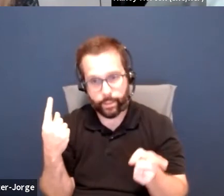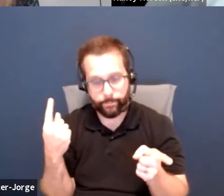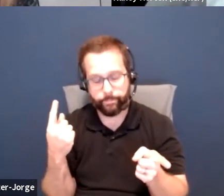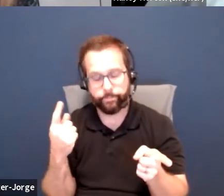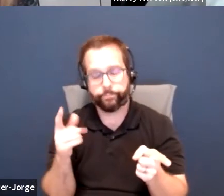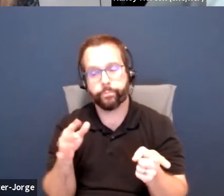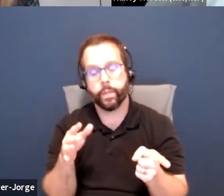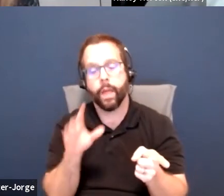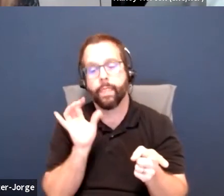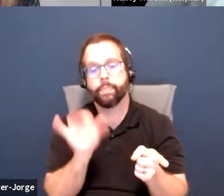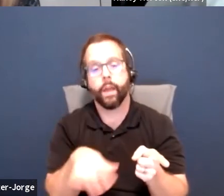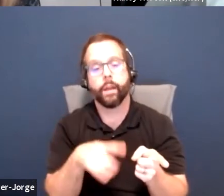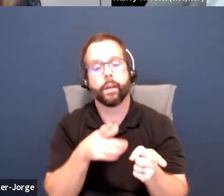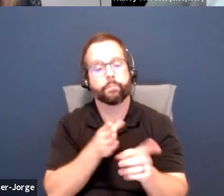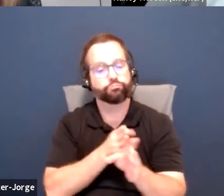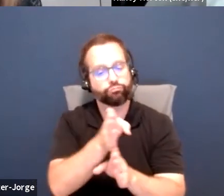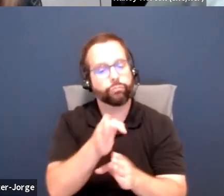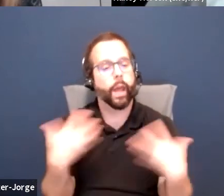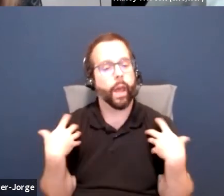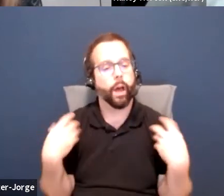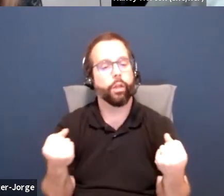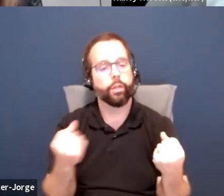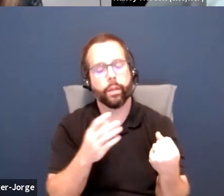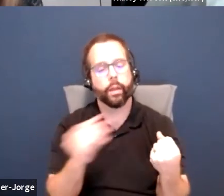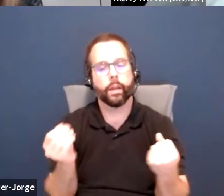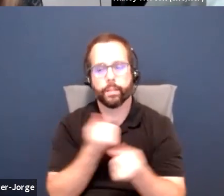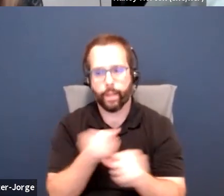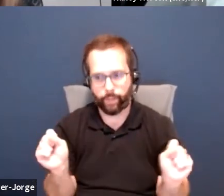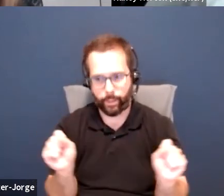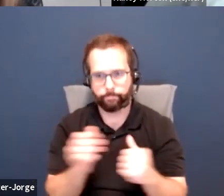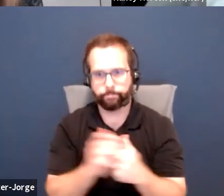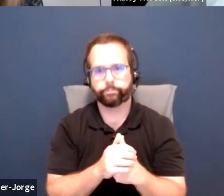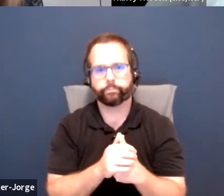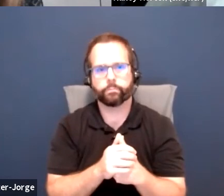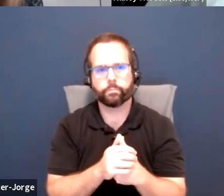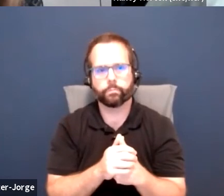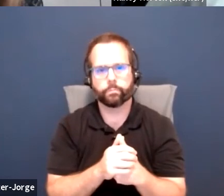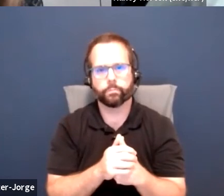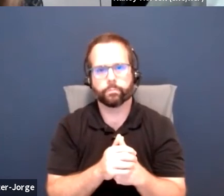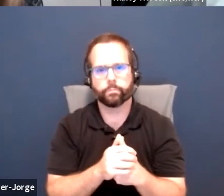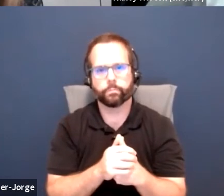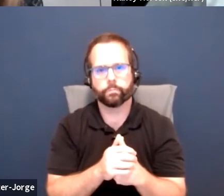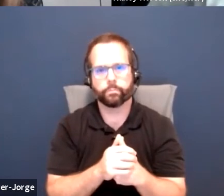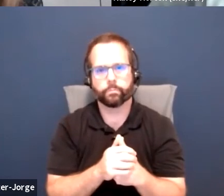I think we -- we were on 10 and now we